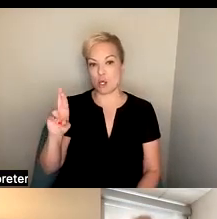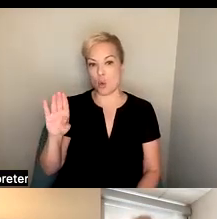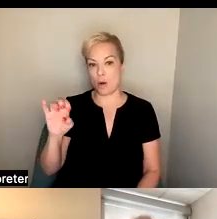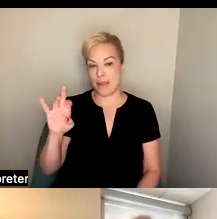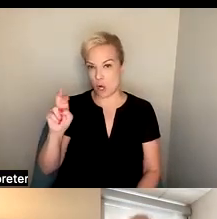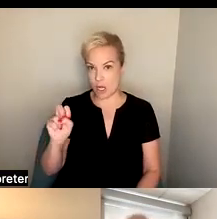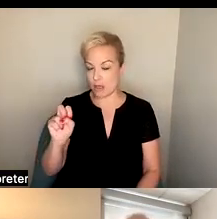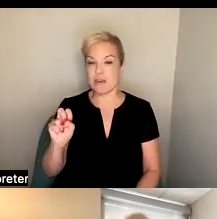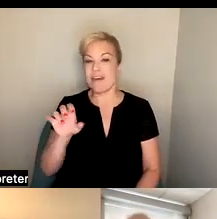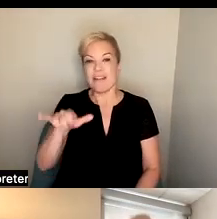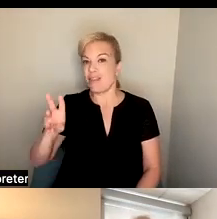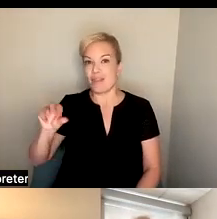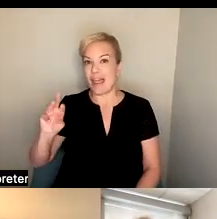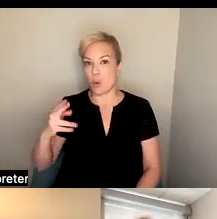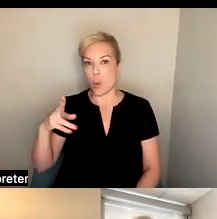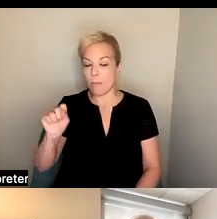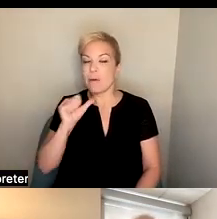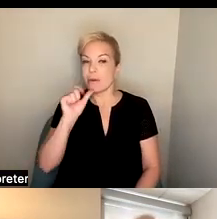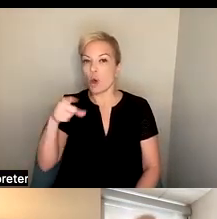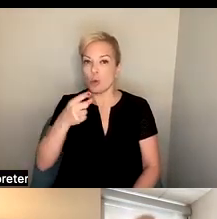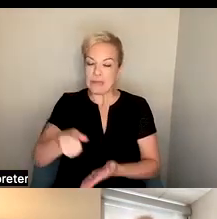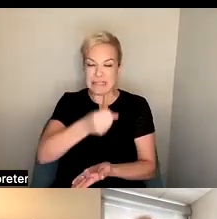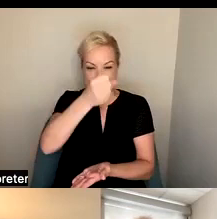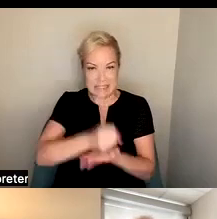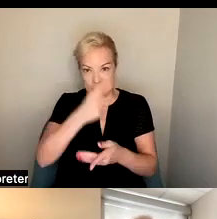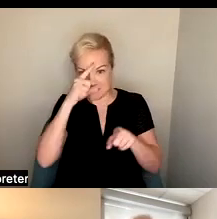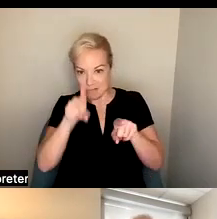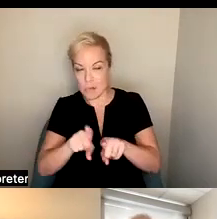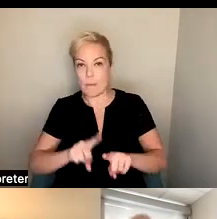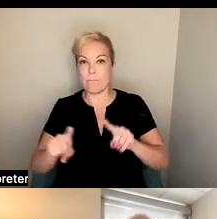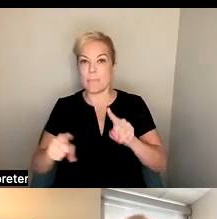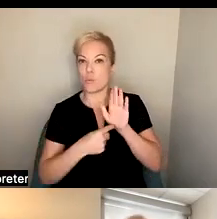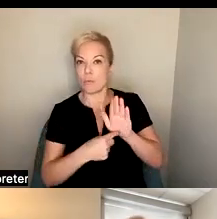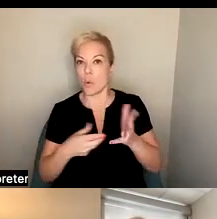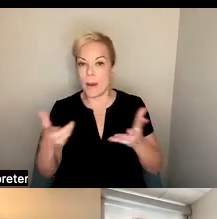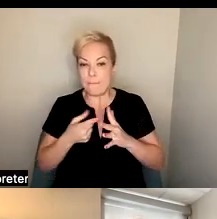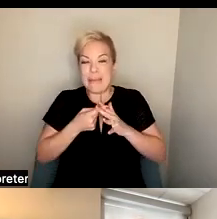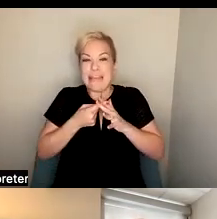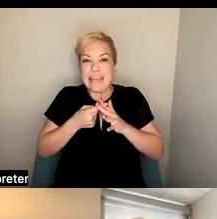or merely seal the agreement, but marked the beginning of an agreement or relationship. We